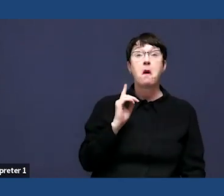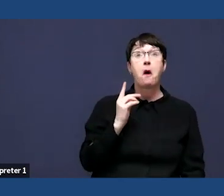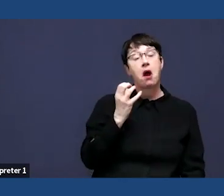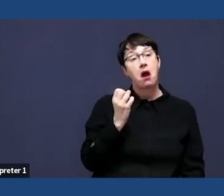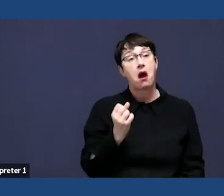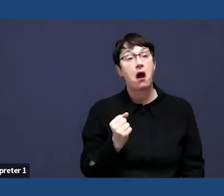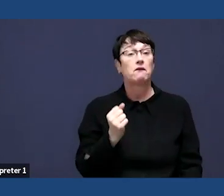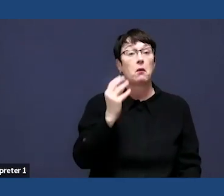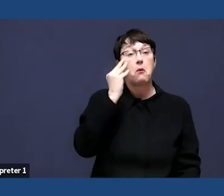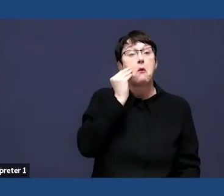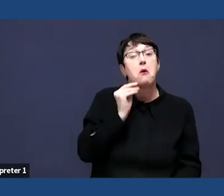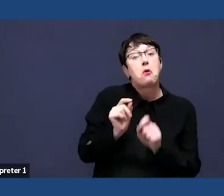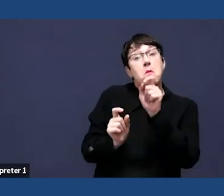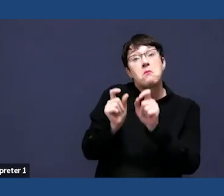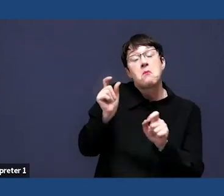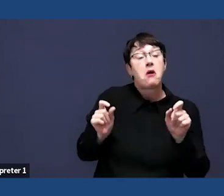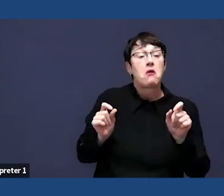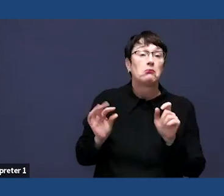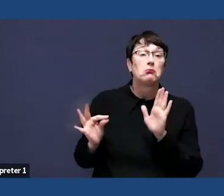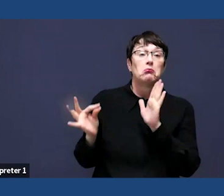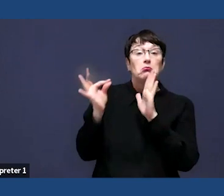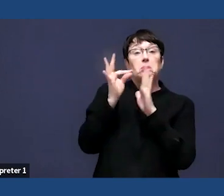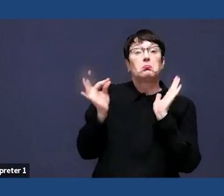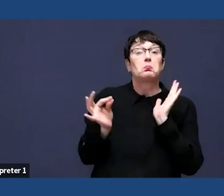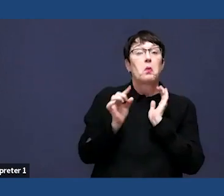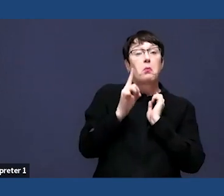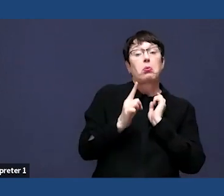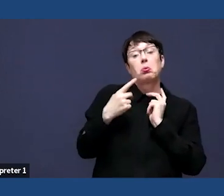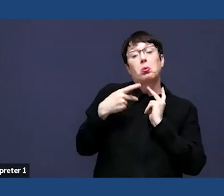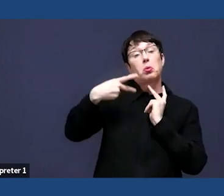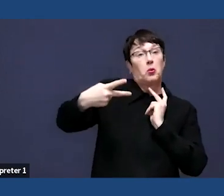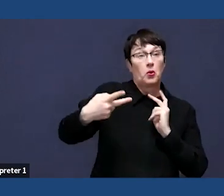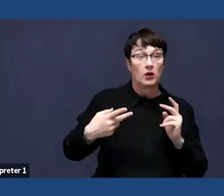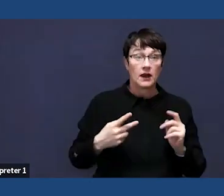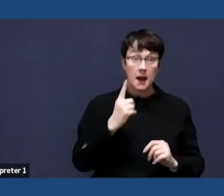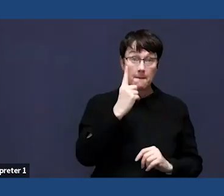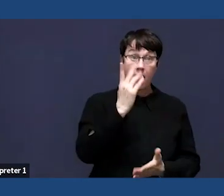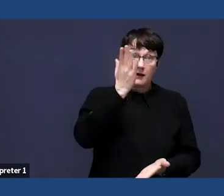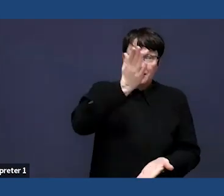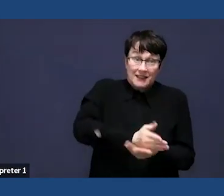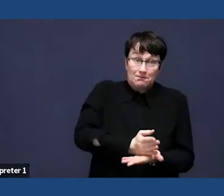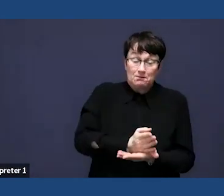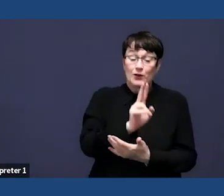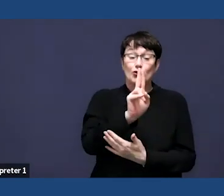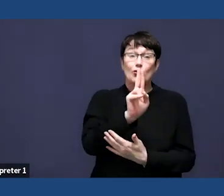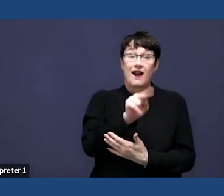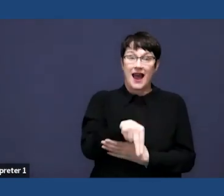But in this General Assembly session, the Secretary-General has recorded an analysis